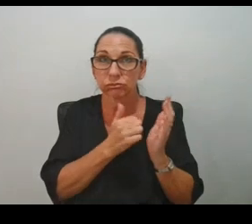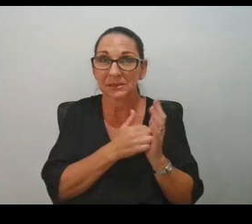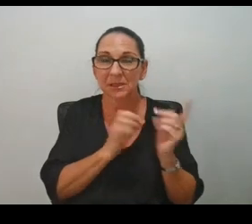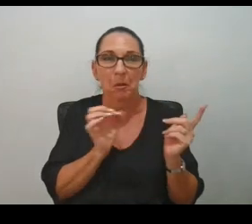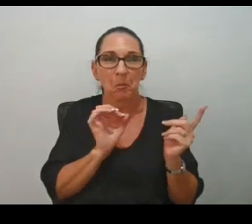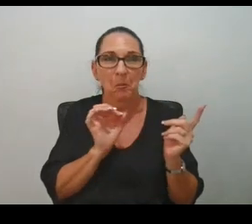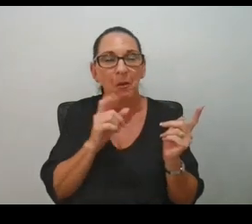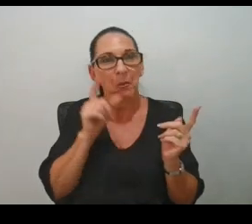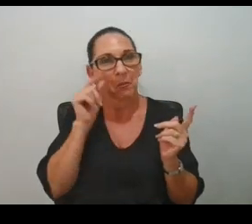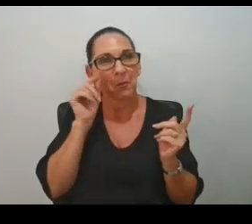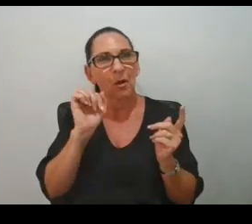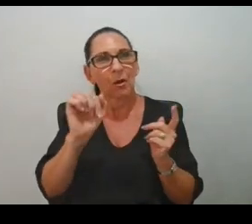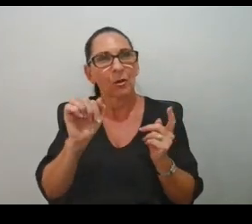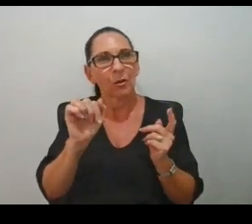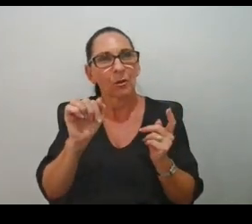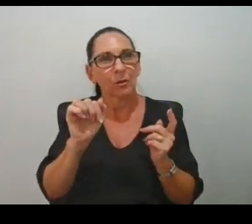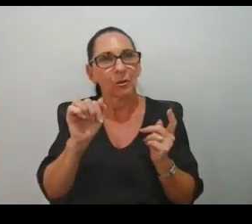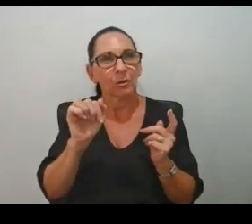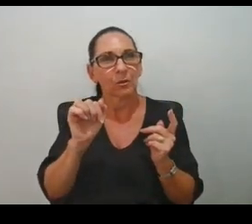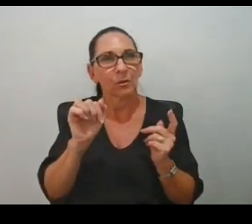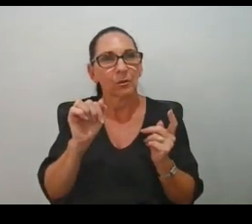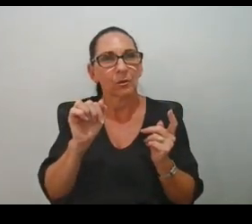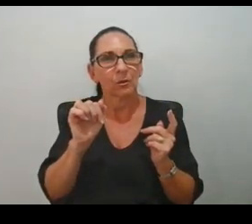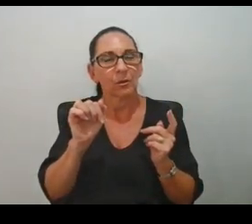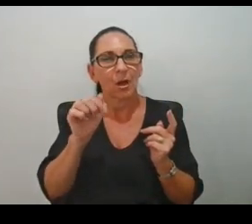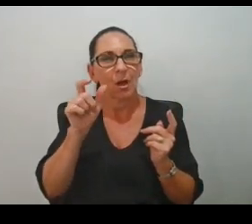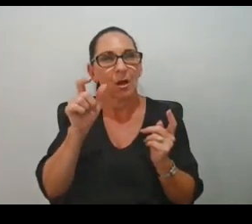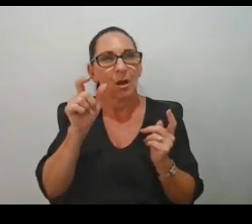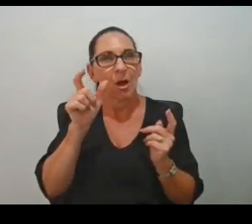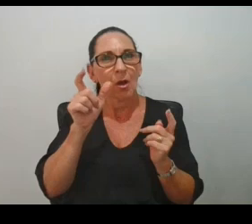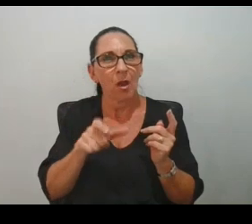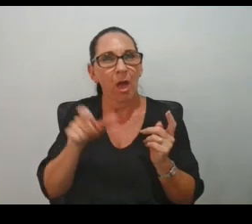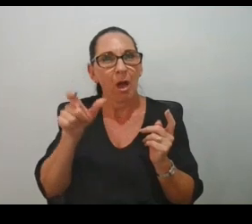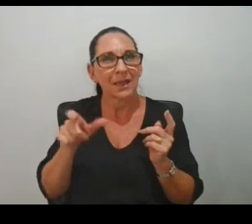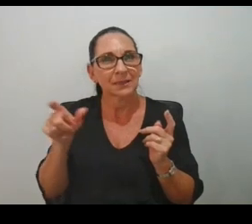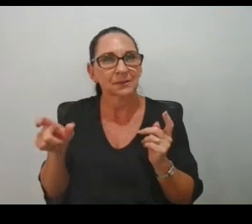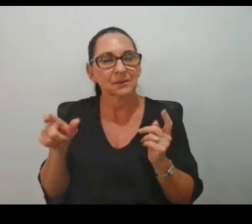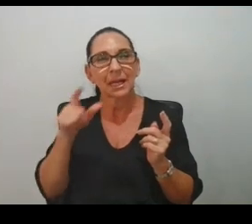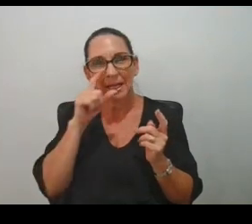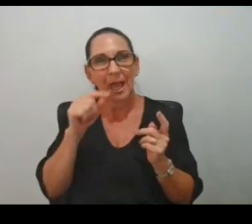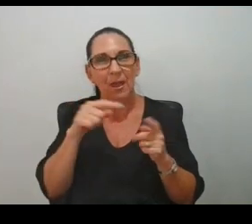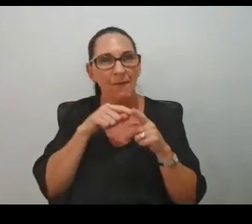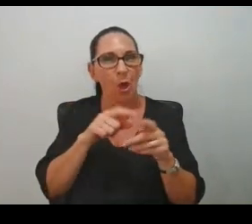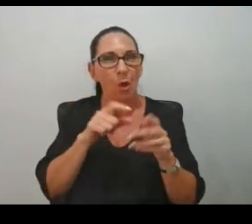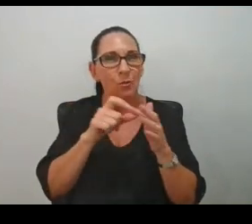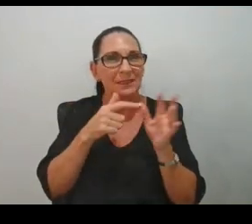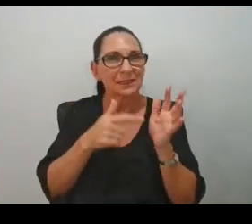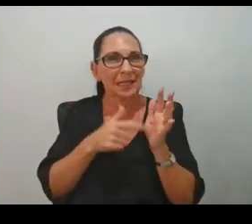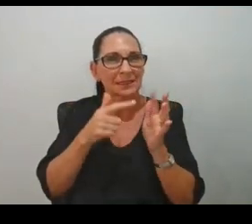has online banking some of them let you do that don't you the really the important thing that we